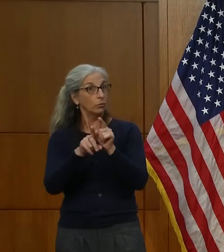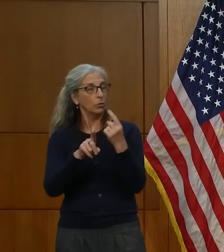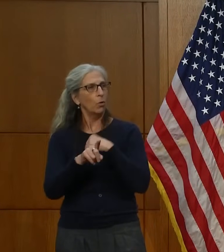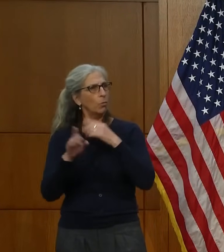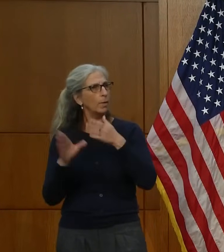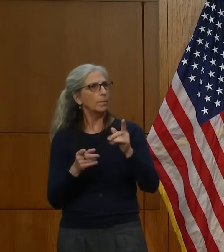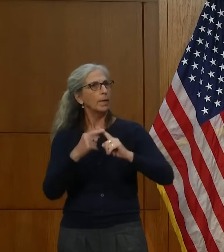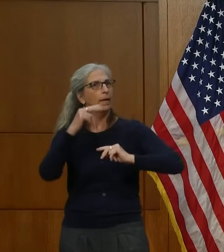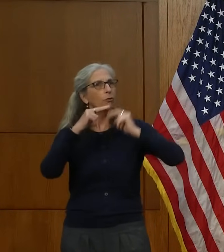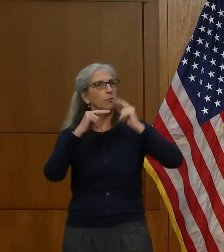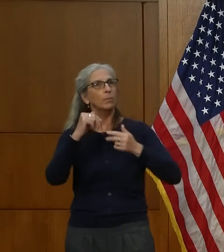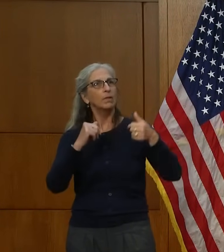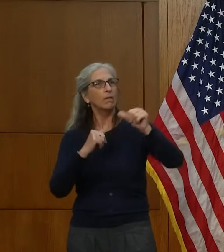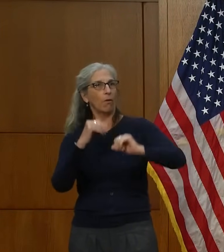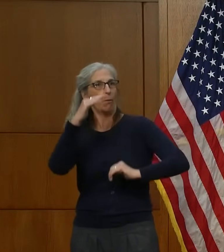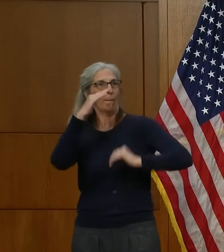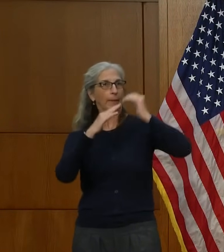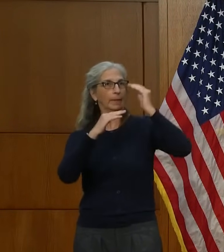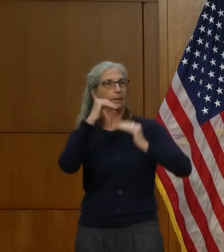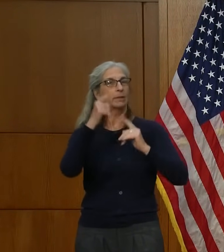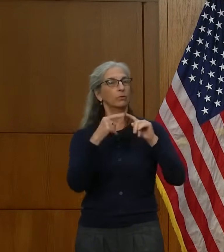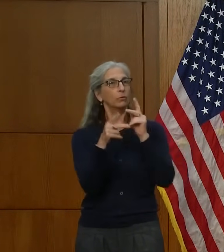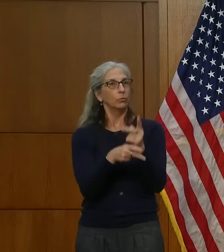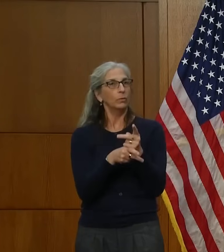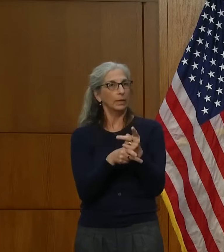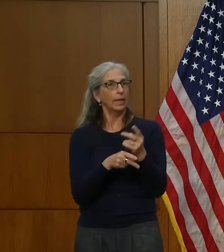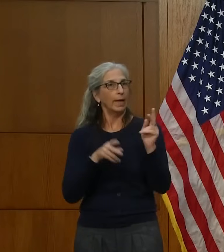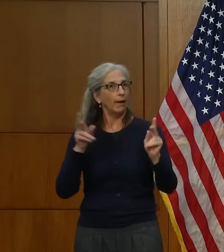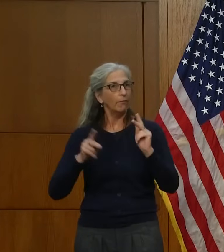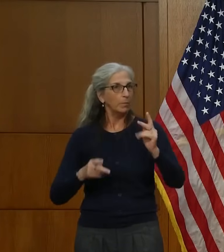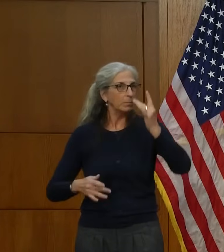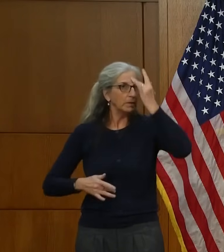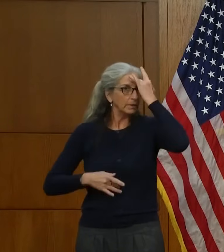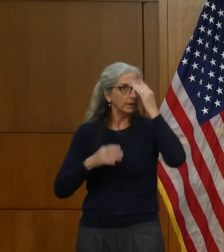ALSO LOOK AT ALTERNATIVE CARE SETTINGS WHERE WE WERE PLANNING ON BUILDING OTHER STRUCTURES TO